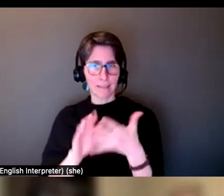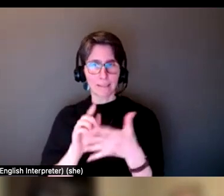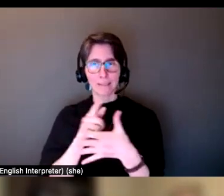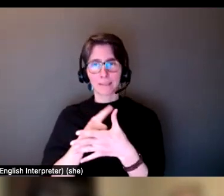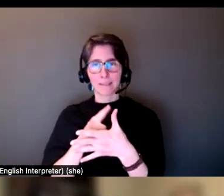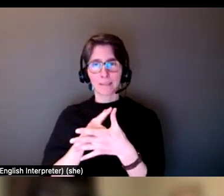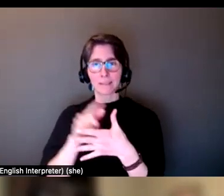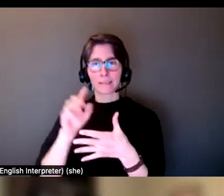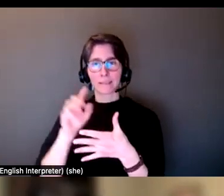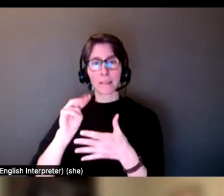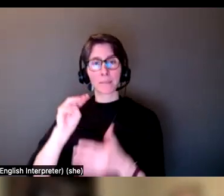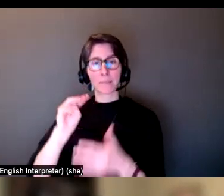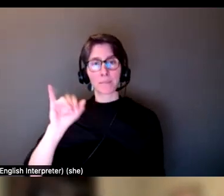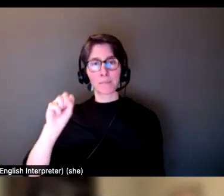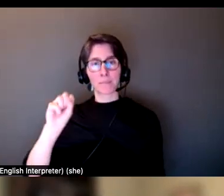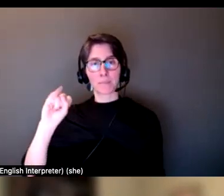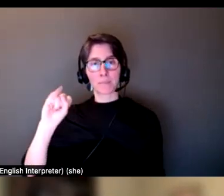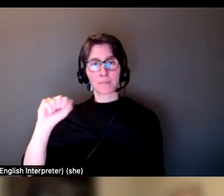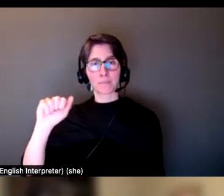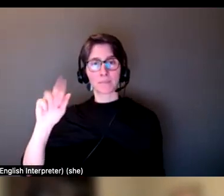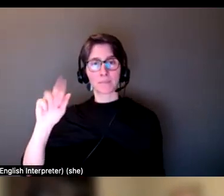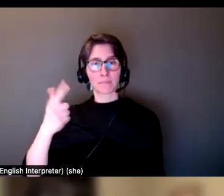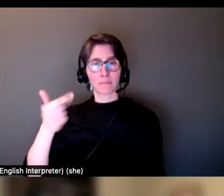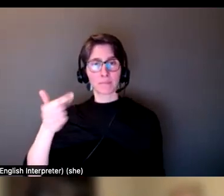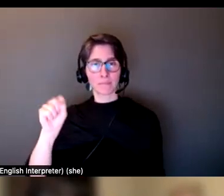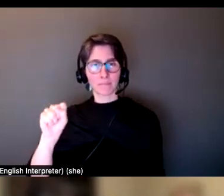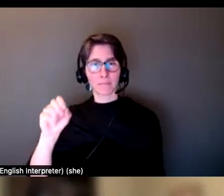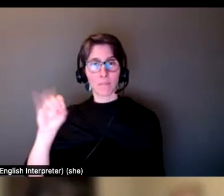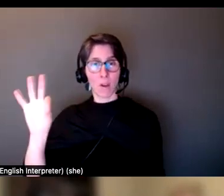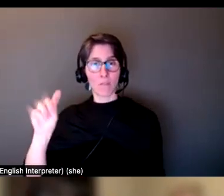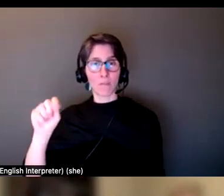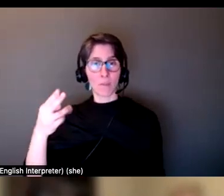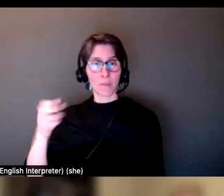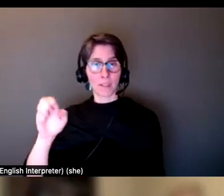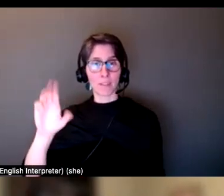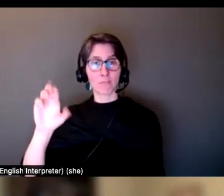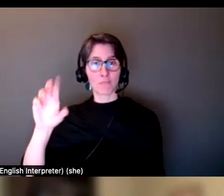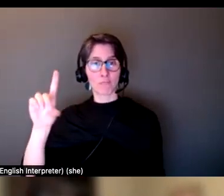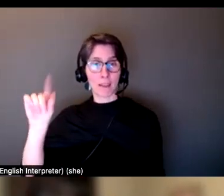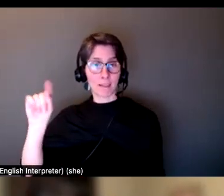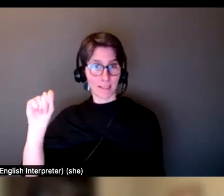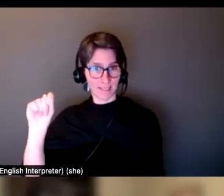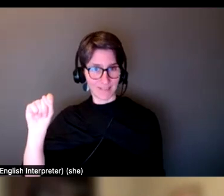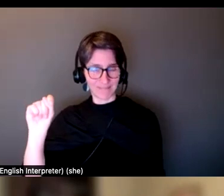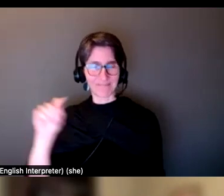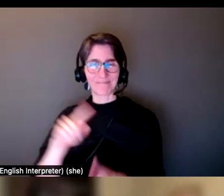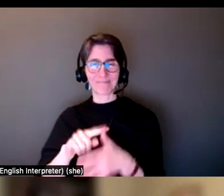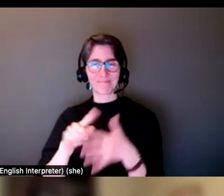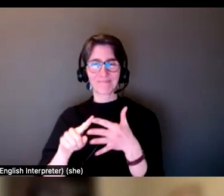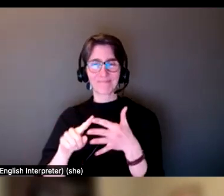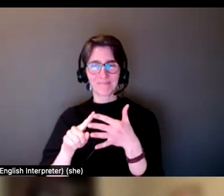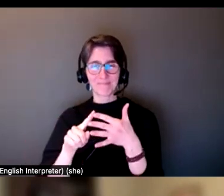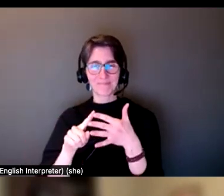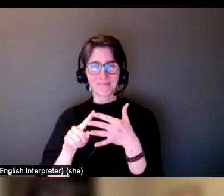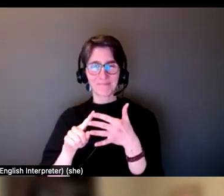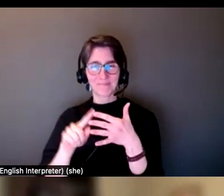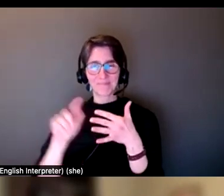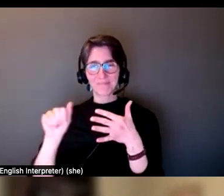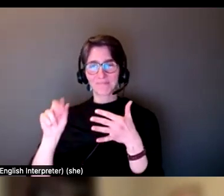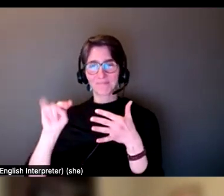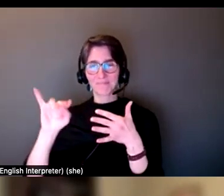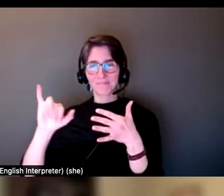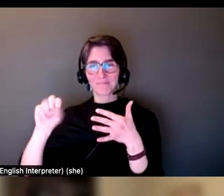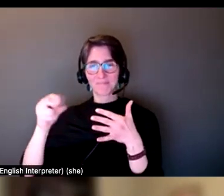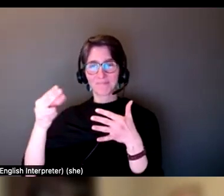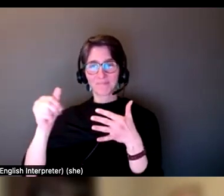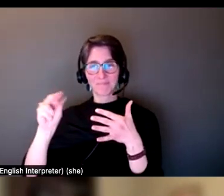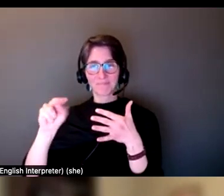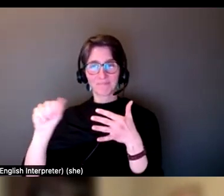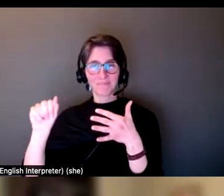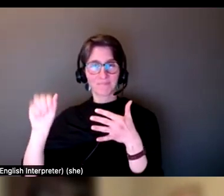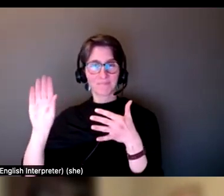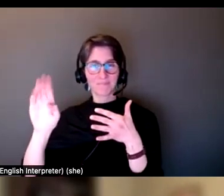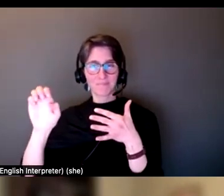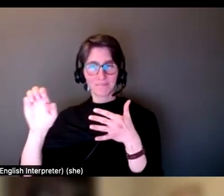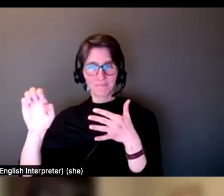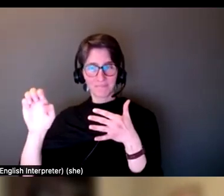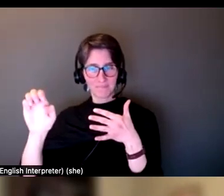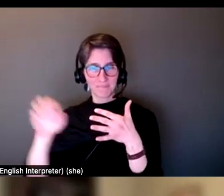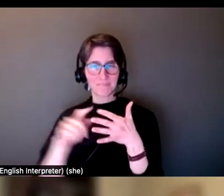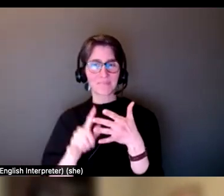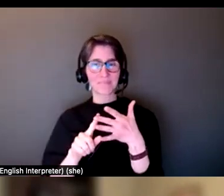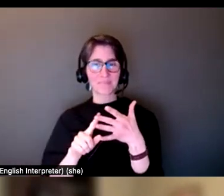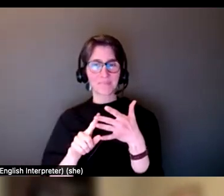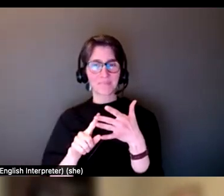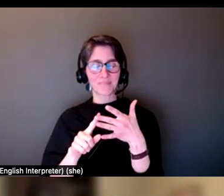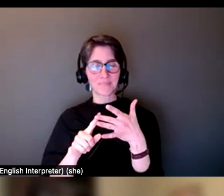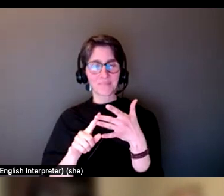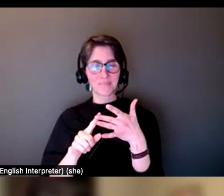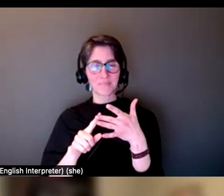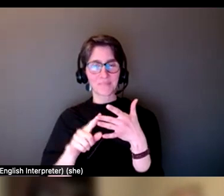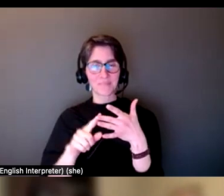Mississaugas of the Credit, the Anishinaabe, the Haudenosaunee,